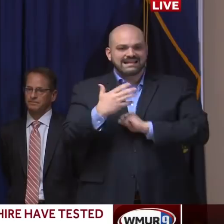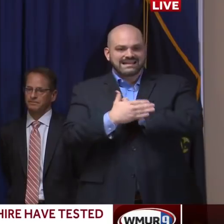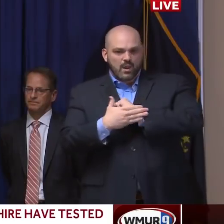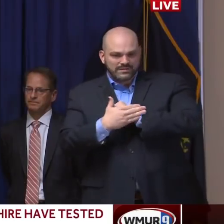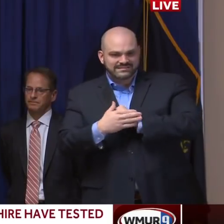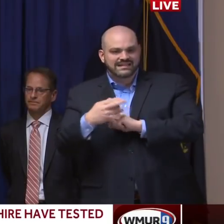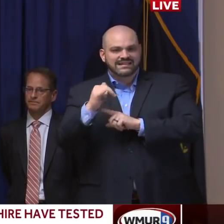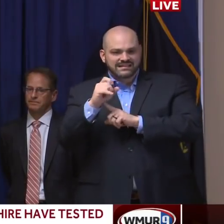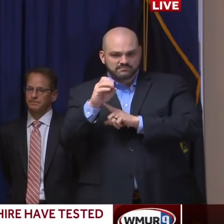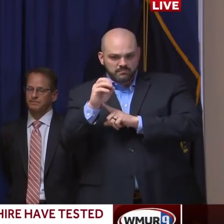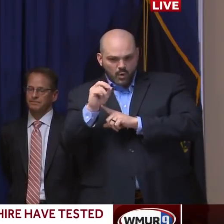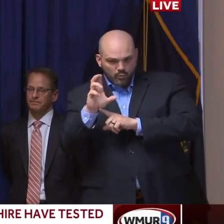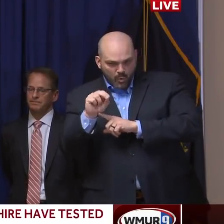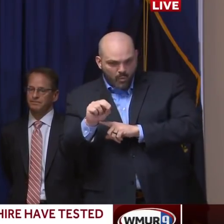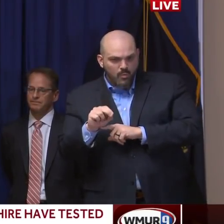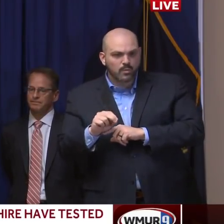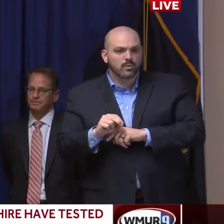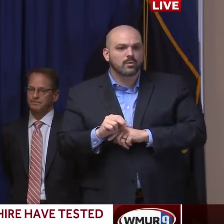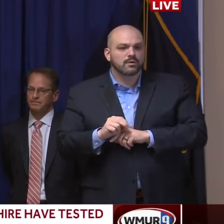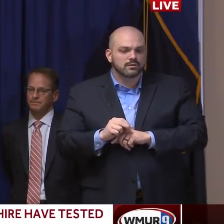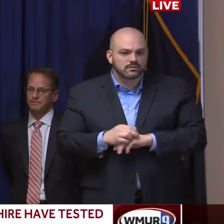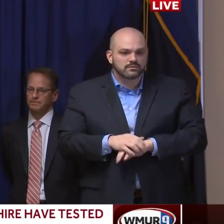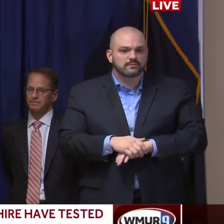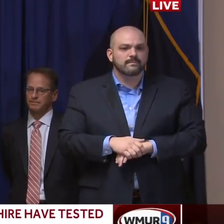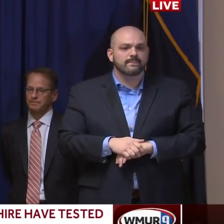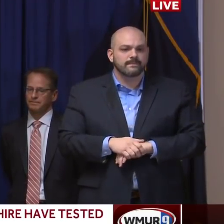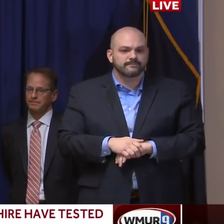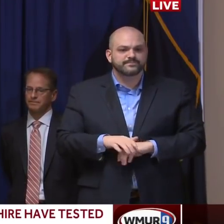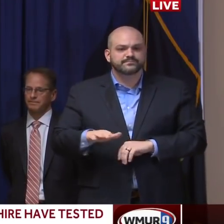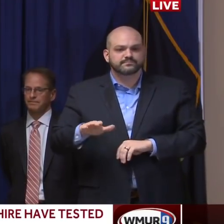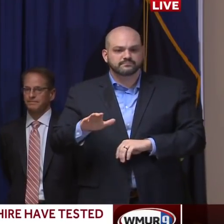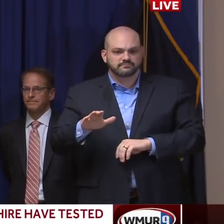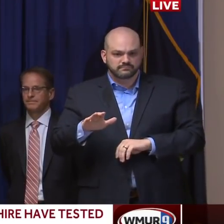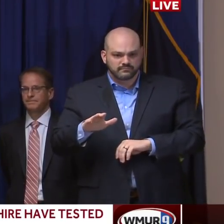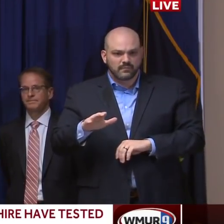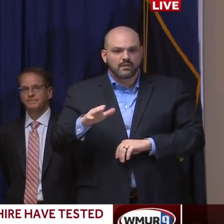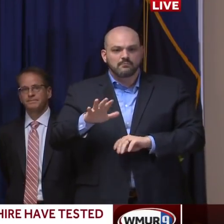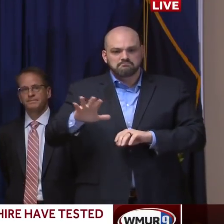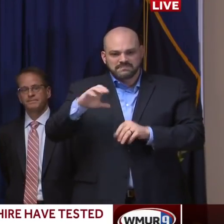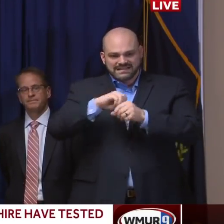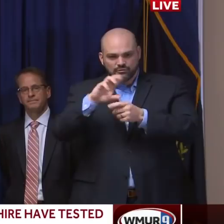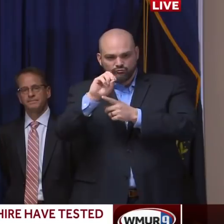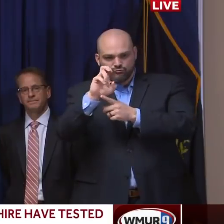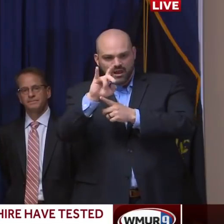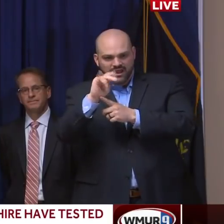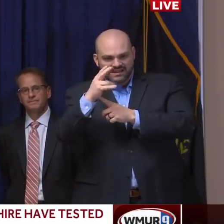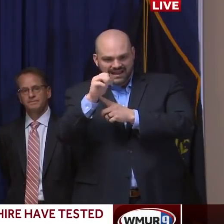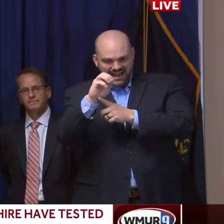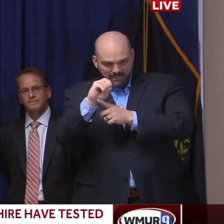THAT WAS PREVIOUSLY REPORTED. ONE IS FROM HILLSBOROUGH COUNTY, SPECIFIC TO THE CITY OF NASHUA.